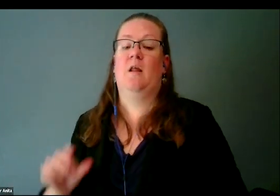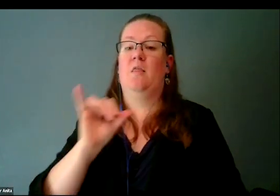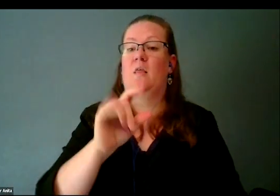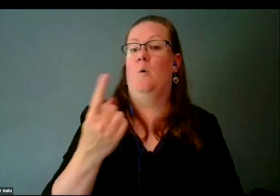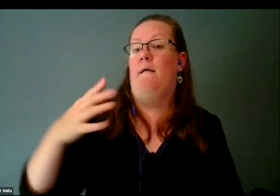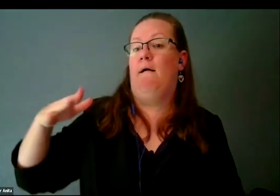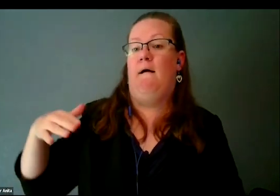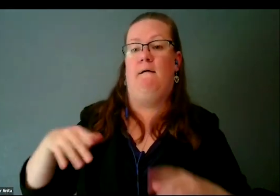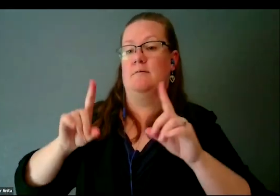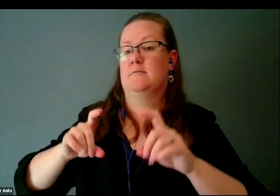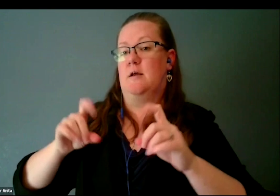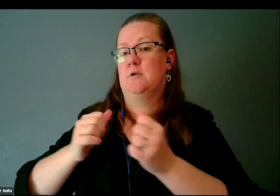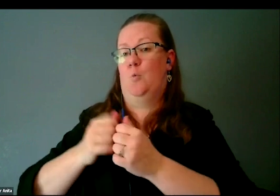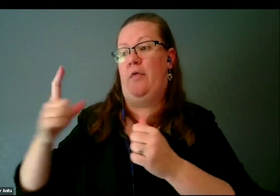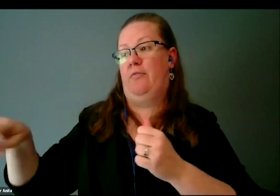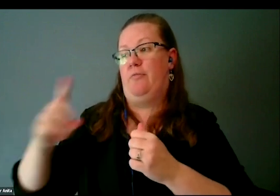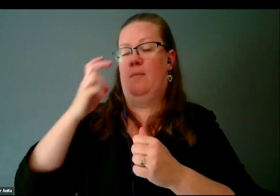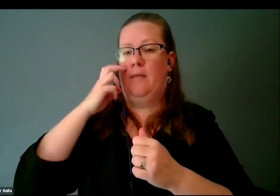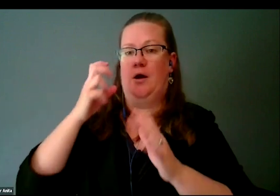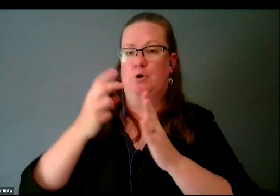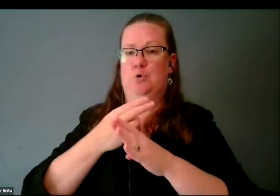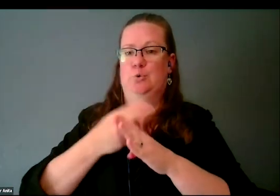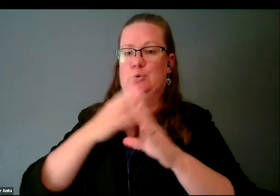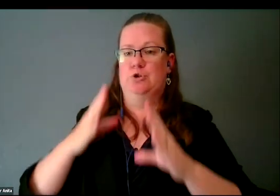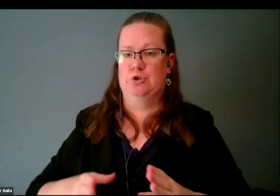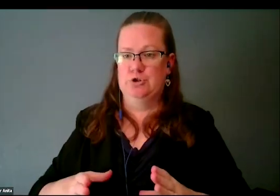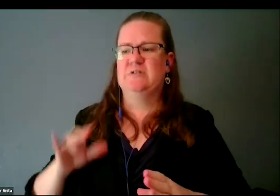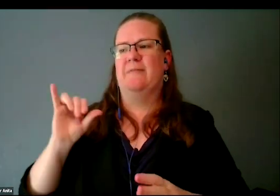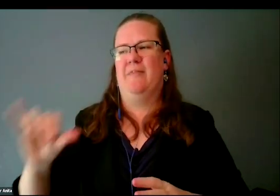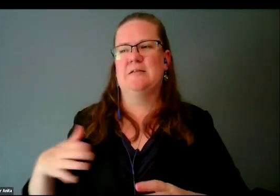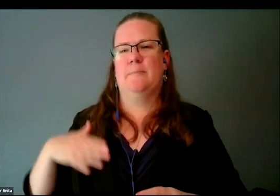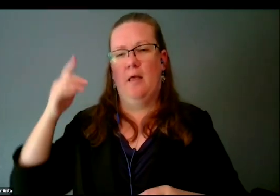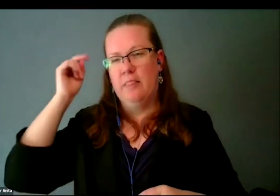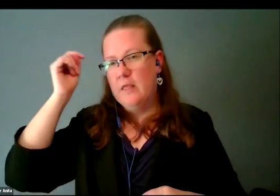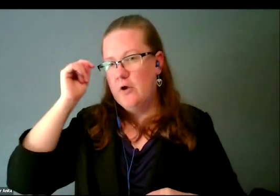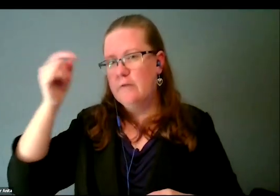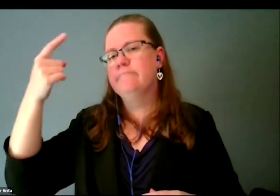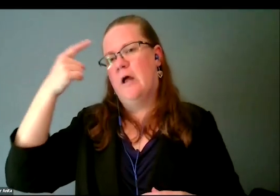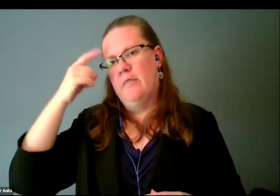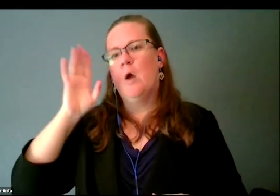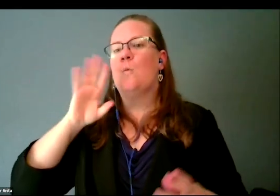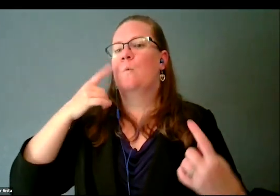but that is my theory. I think underlined by some of my other work, I would expect that it would work better